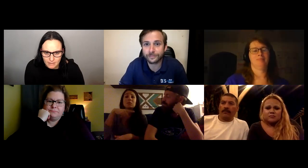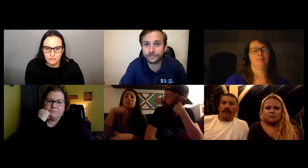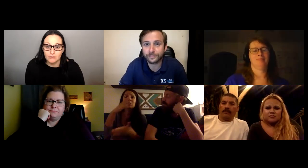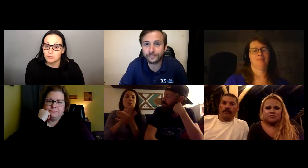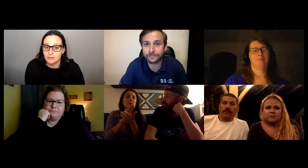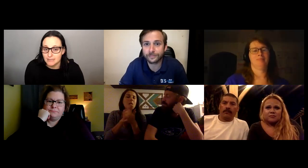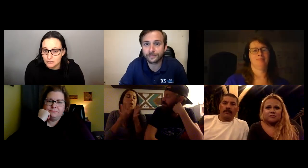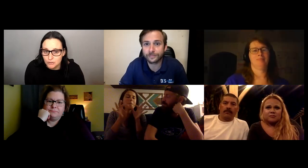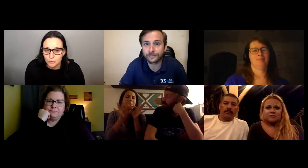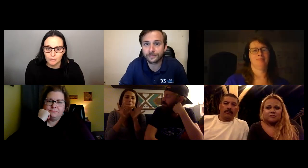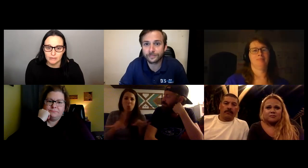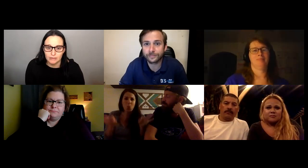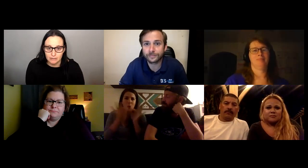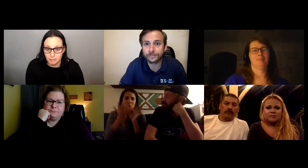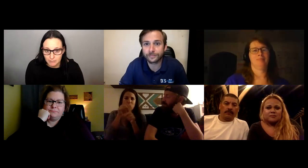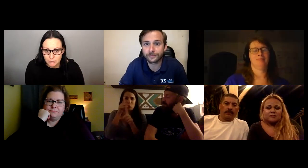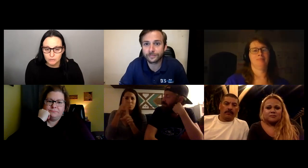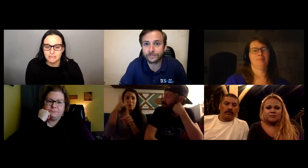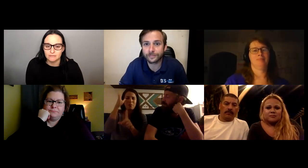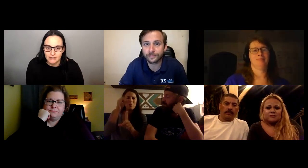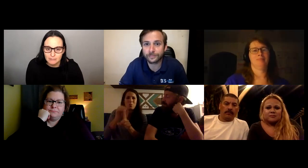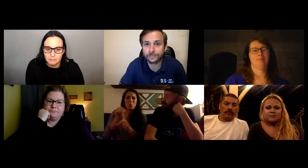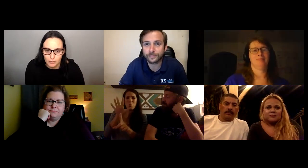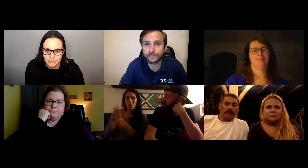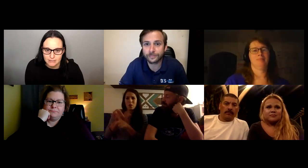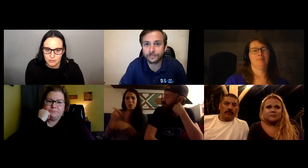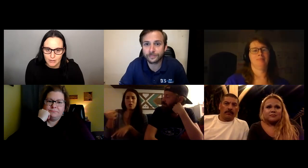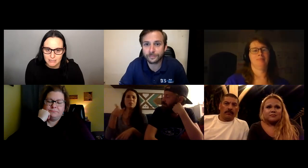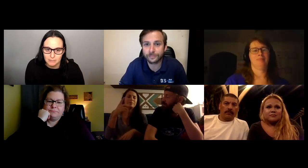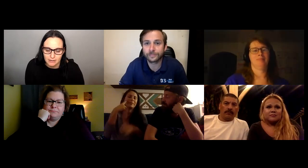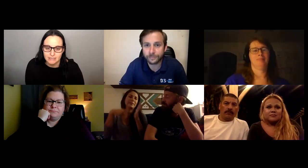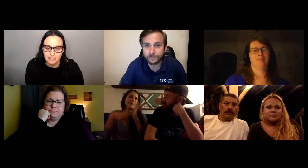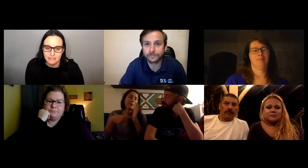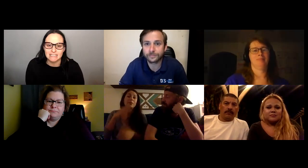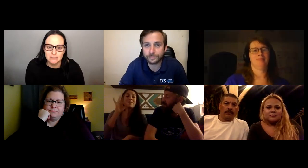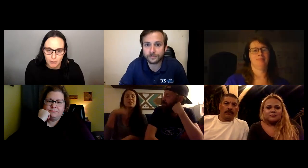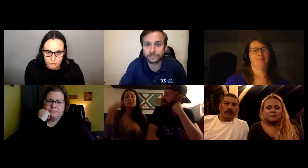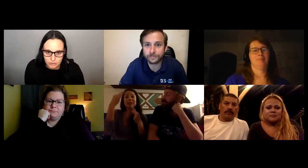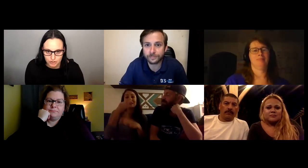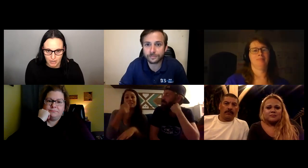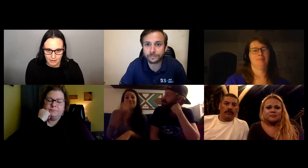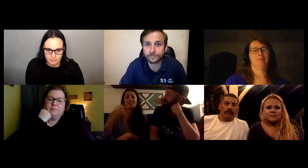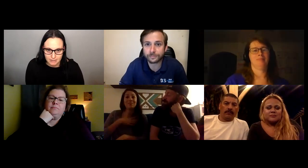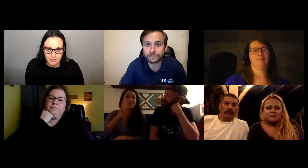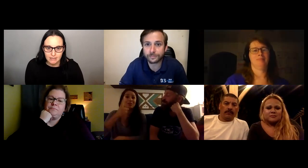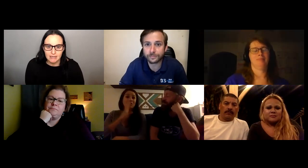going to a residential school or a hearing public school it's very important